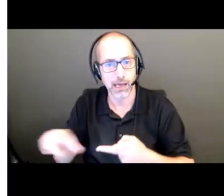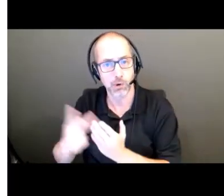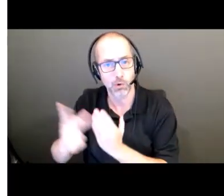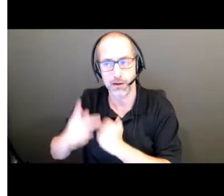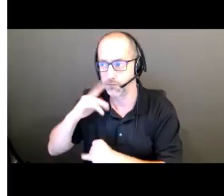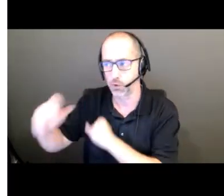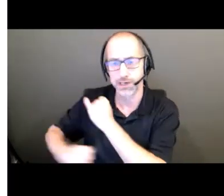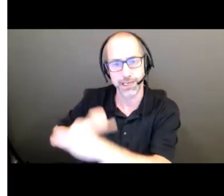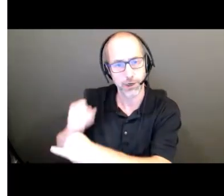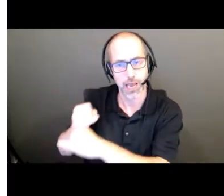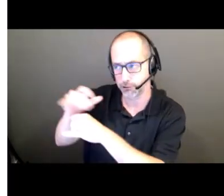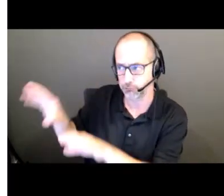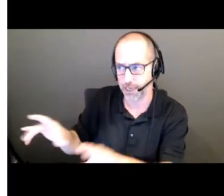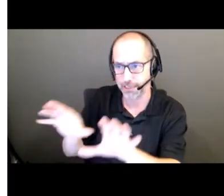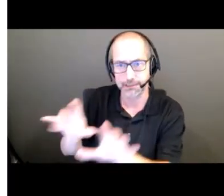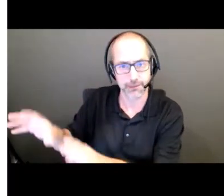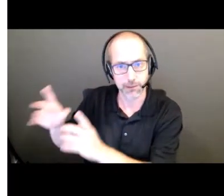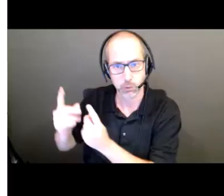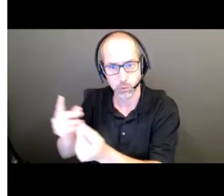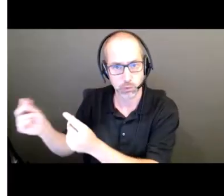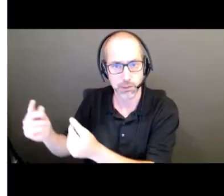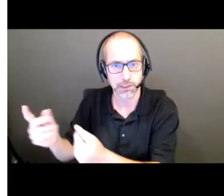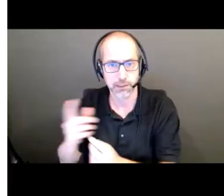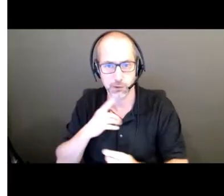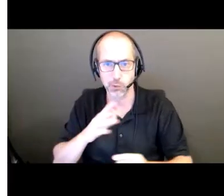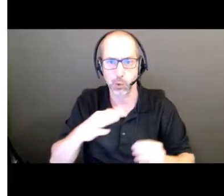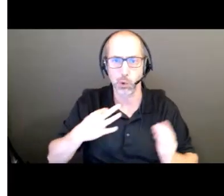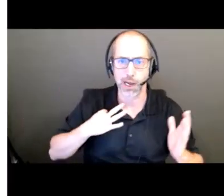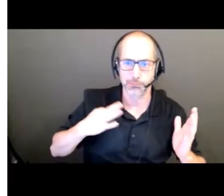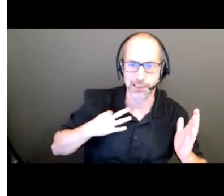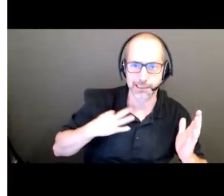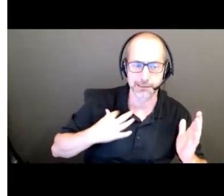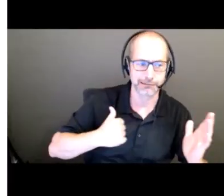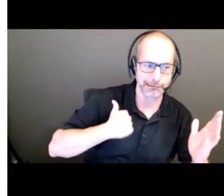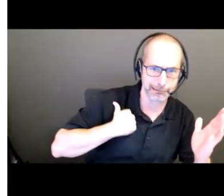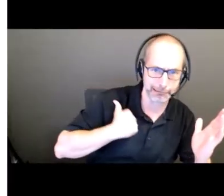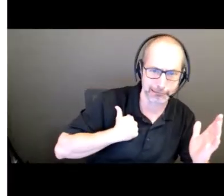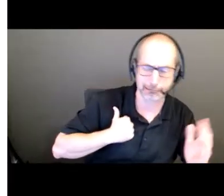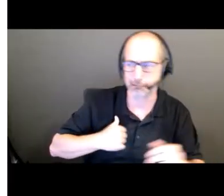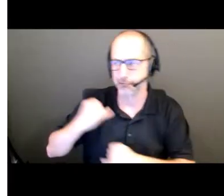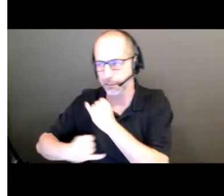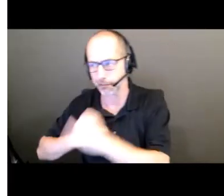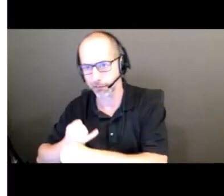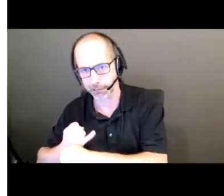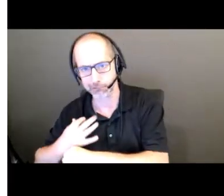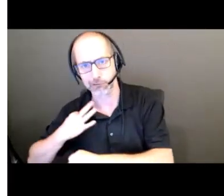As a result, applicants had to separate their Canadian and international activities and apply for separate funding.